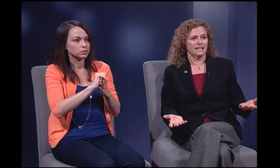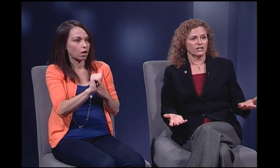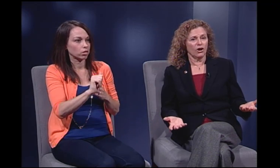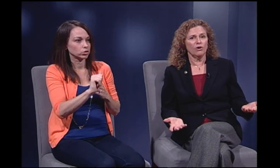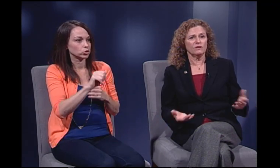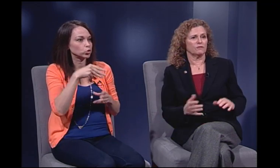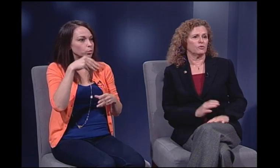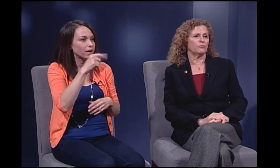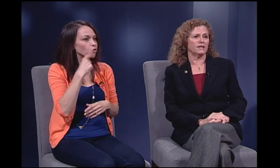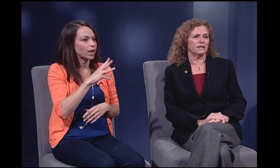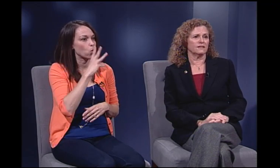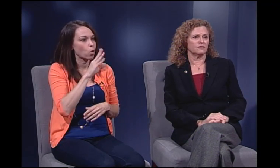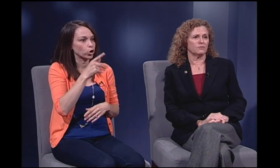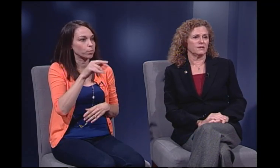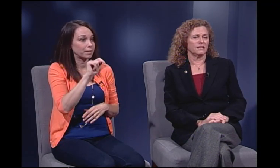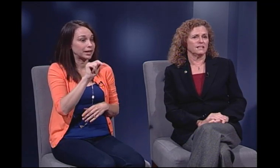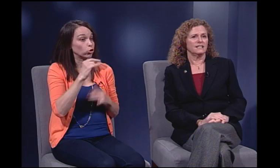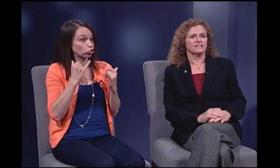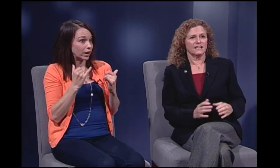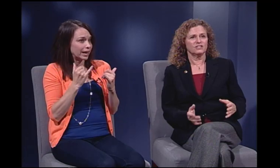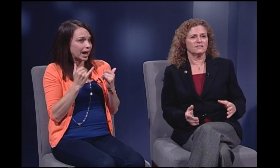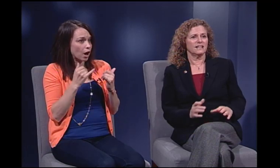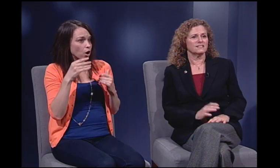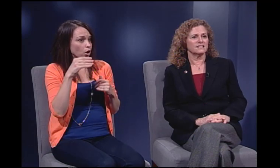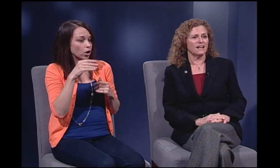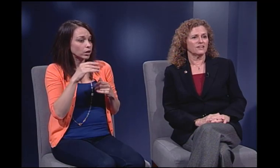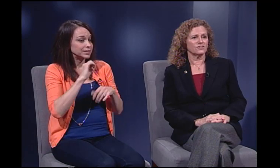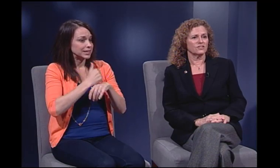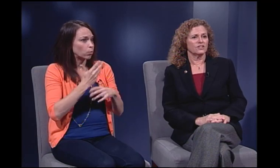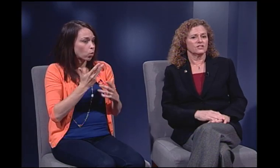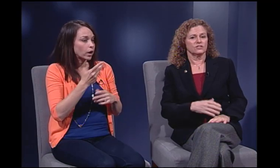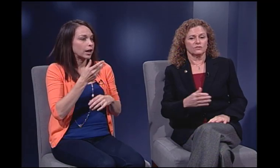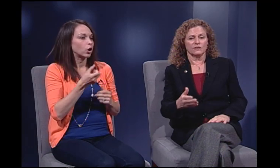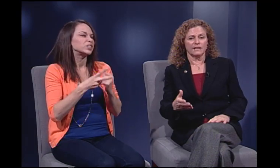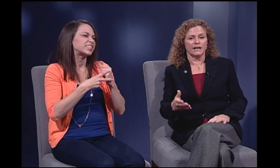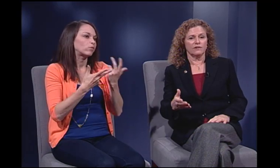and all we've appropriated at this point is $100,000 to allow